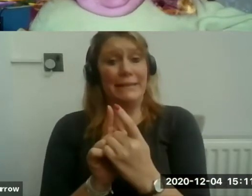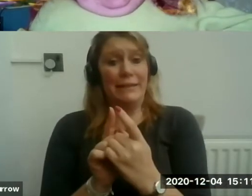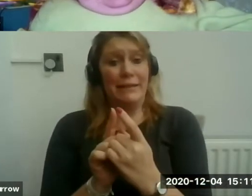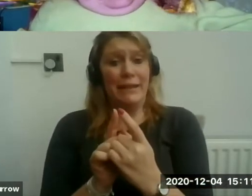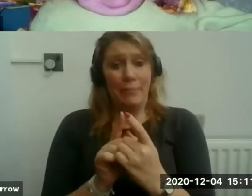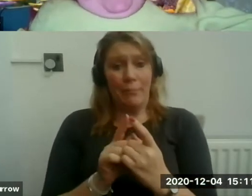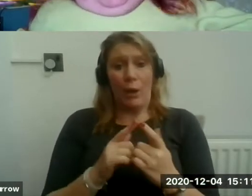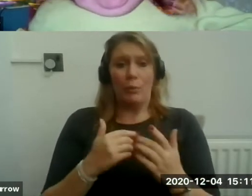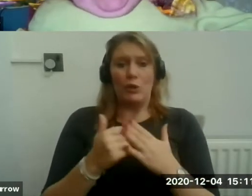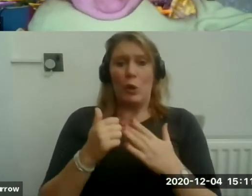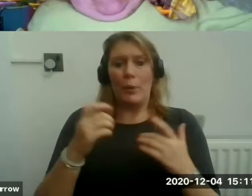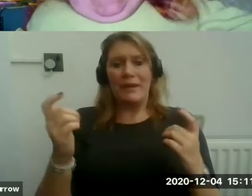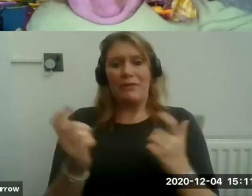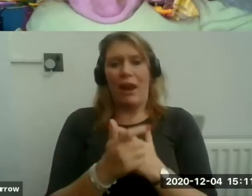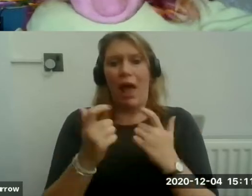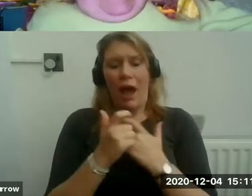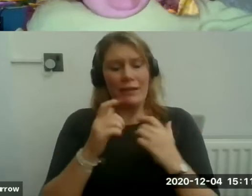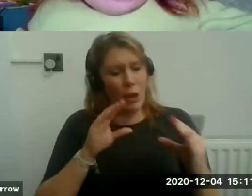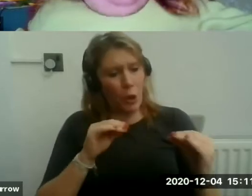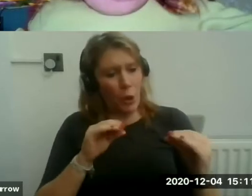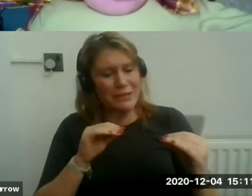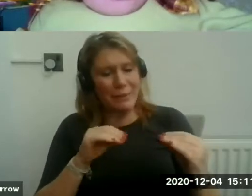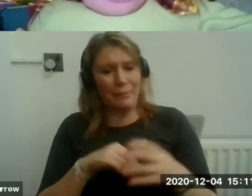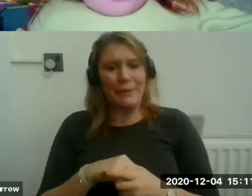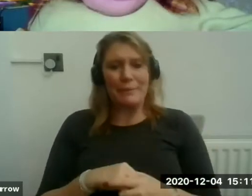a cup of tea and a goss, you know. So the